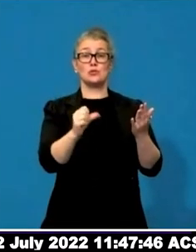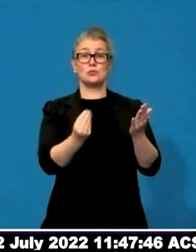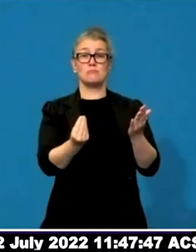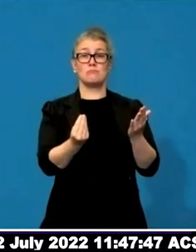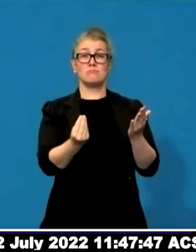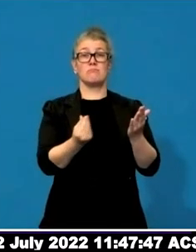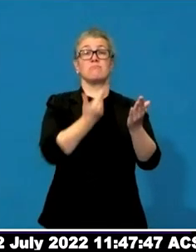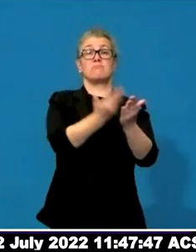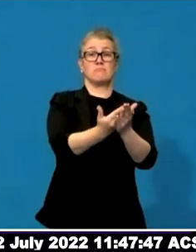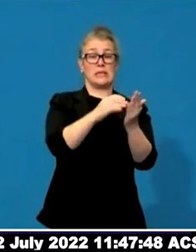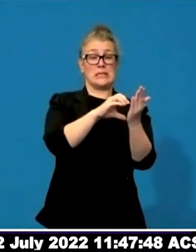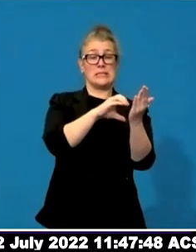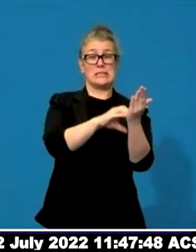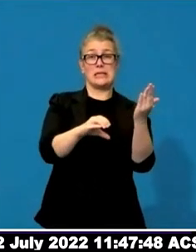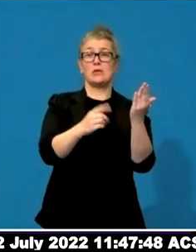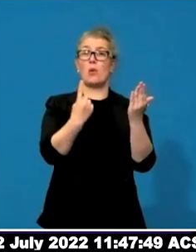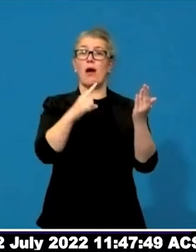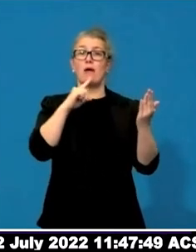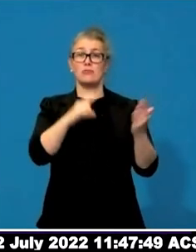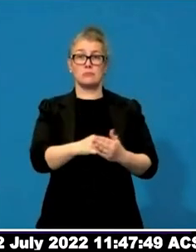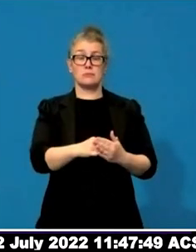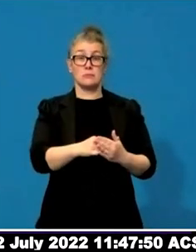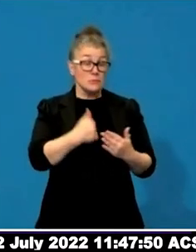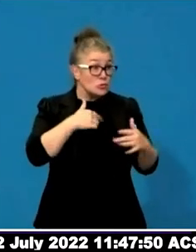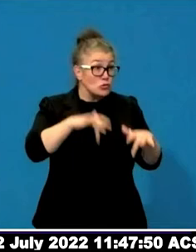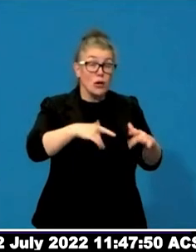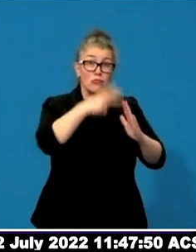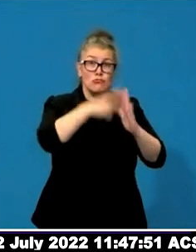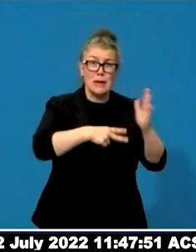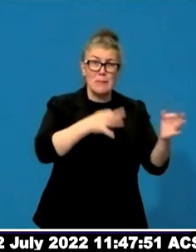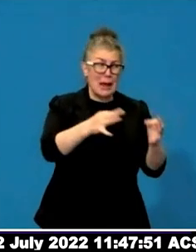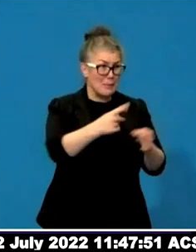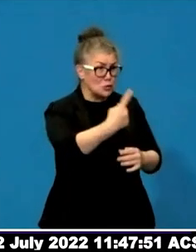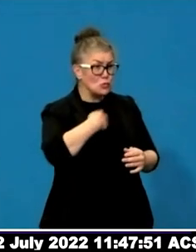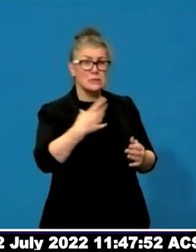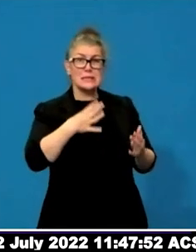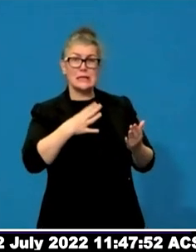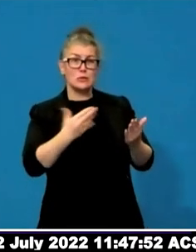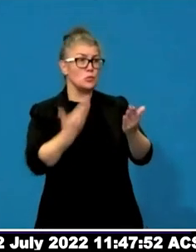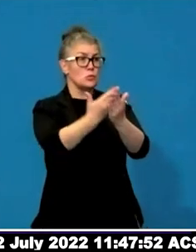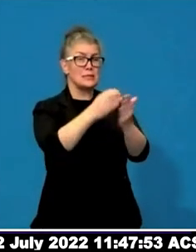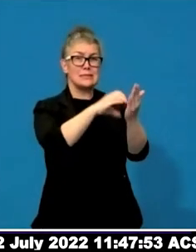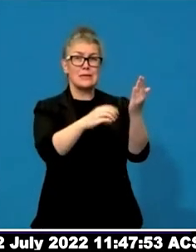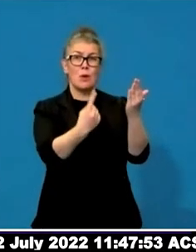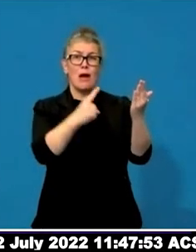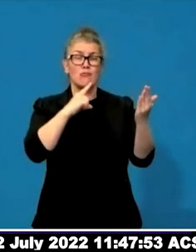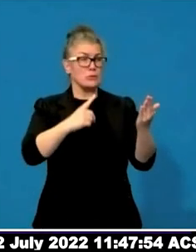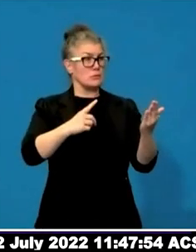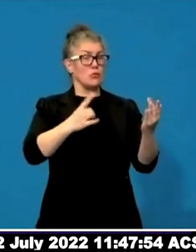Now, we physically haven't seen the plan yet, but yet we're being advised to put in a Section 100 review.